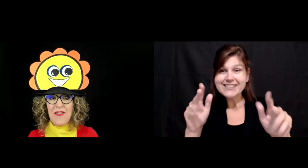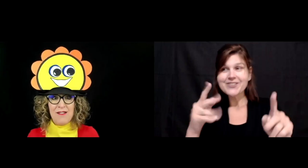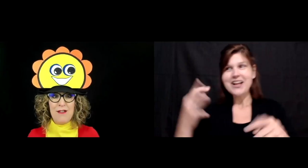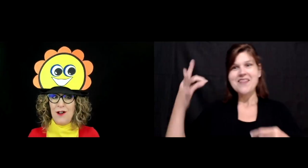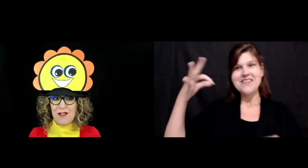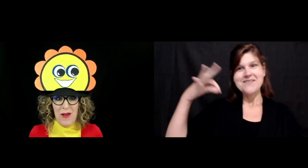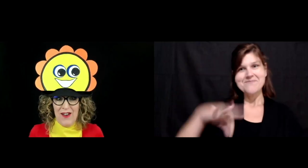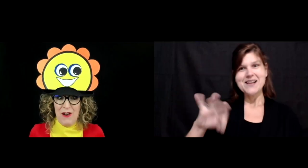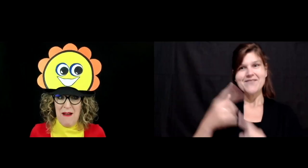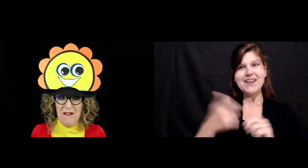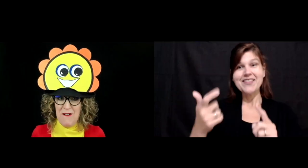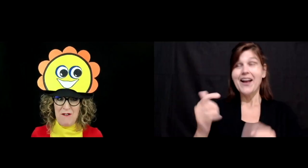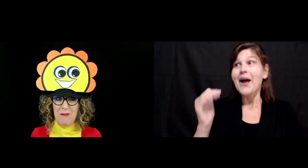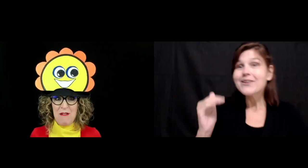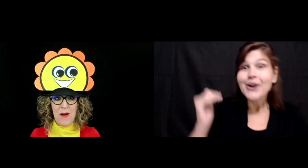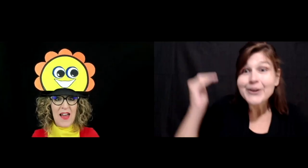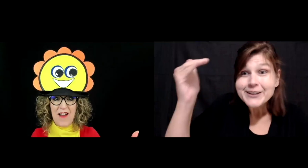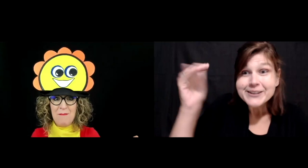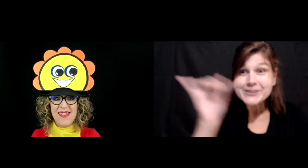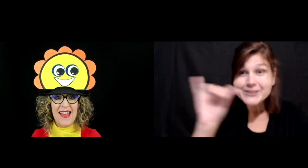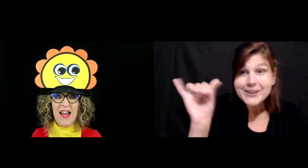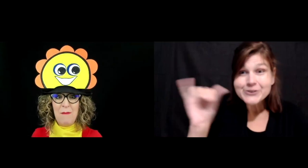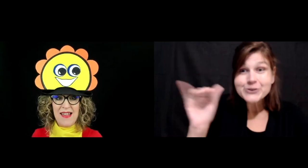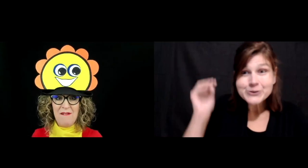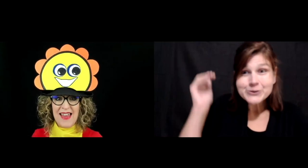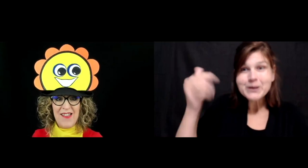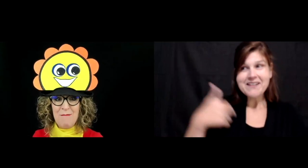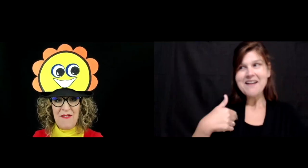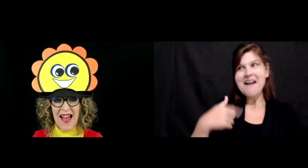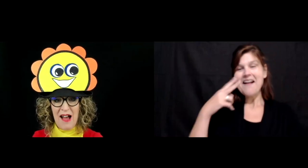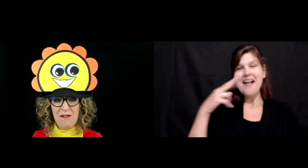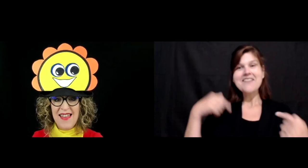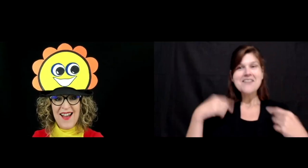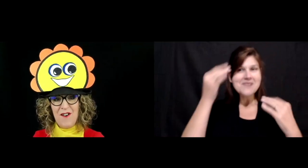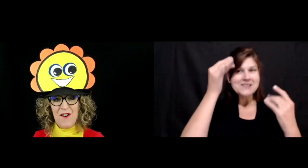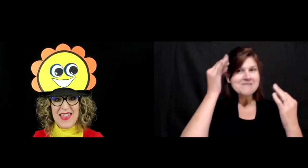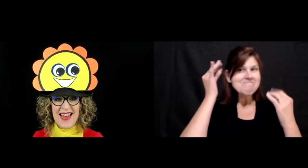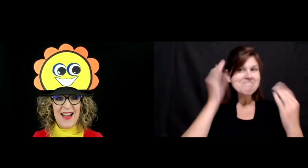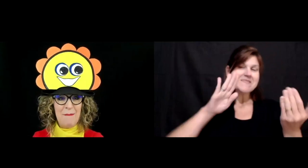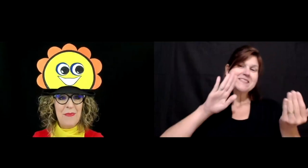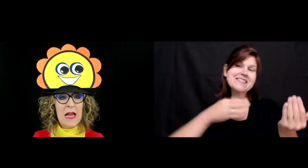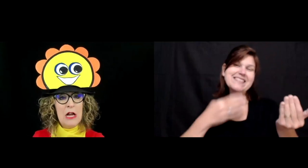I think as adults we actually benefit from them as well. I find myself singing them around the house all the time.